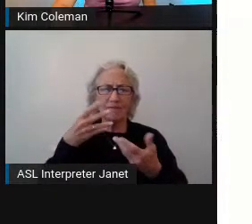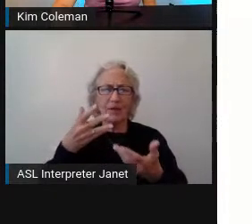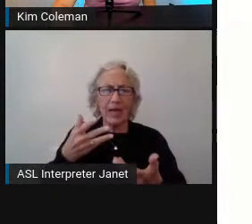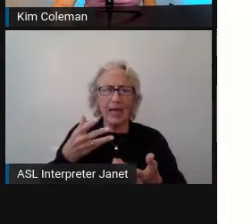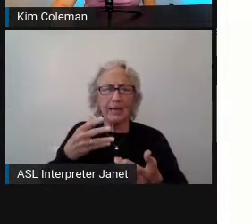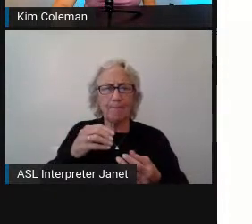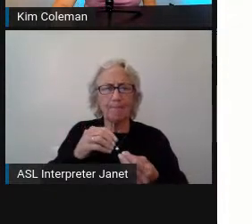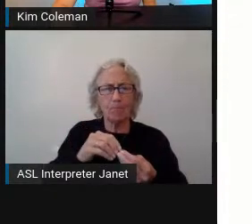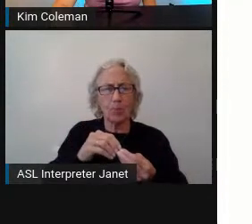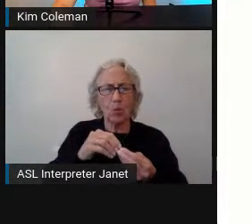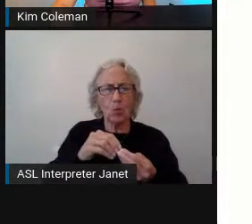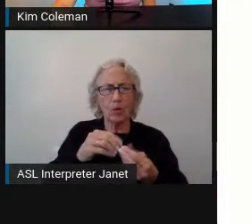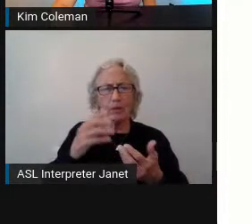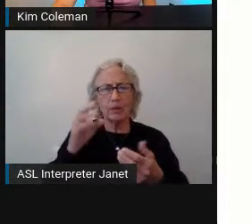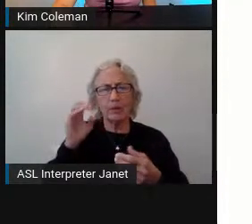could make it so that people can